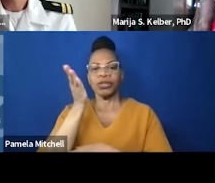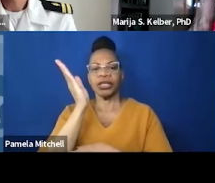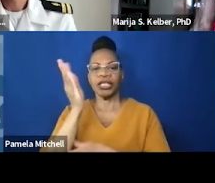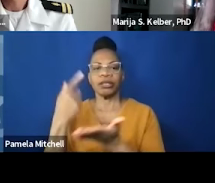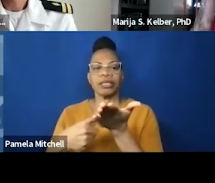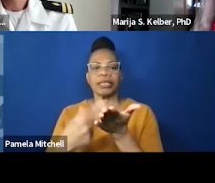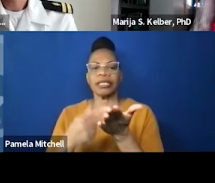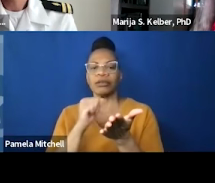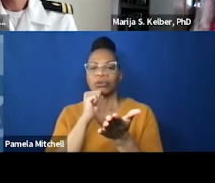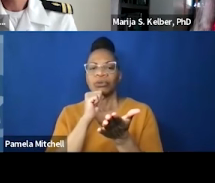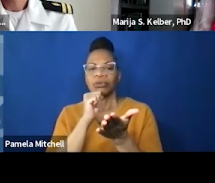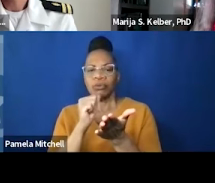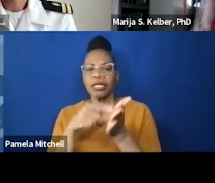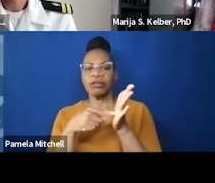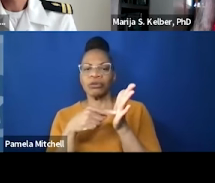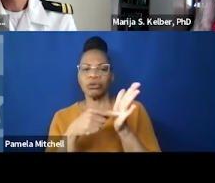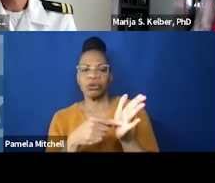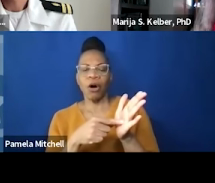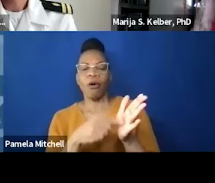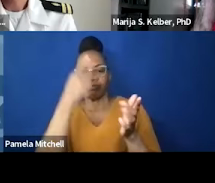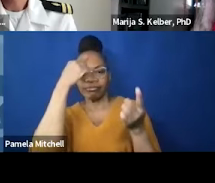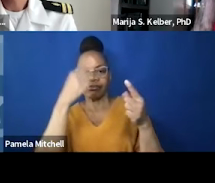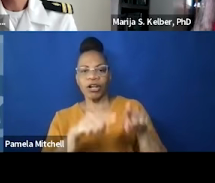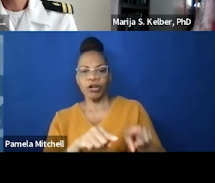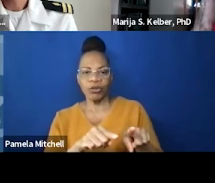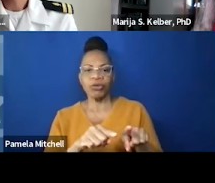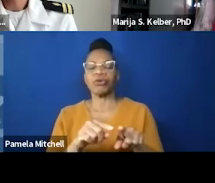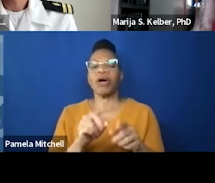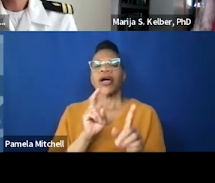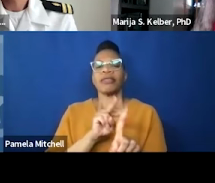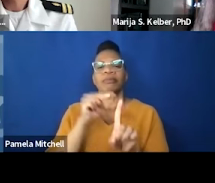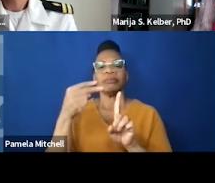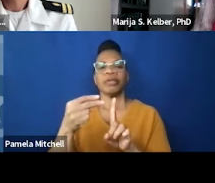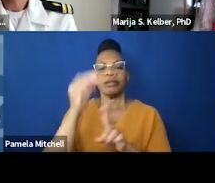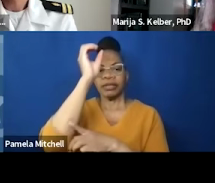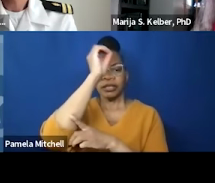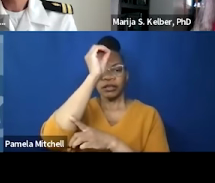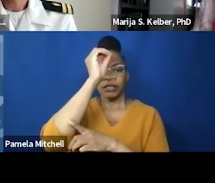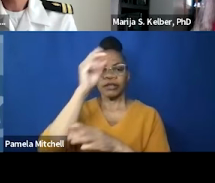do not necessarily reflect the views, opinions, or policies of the U.S. Department of Health and Human Services.